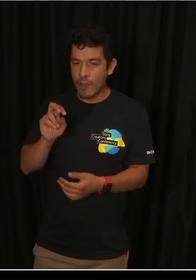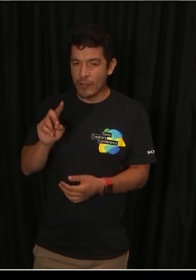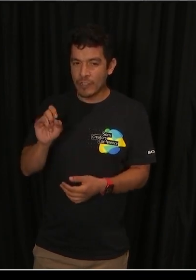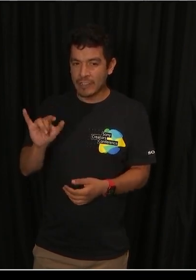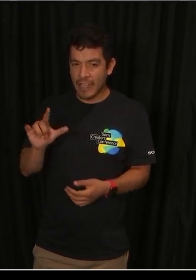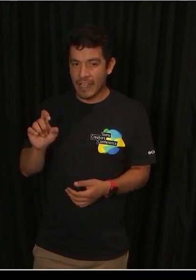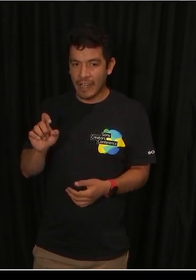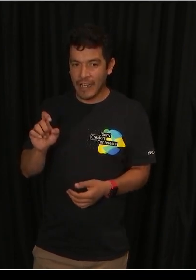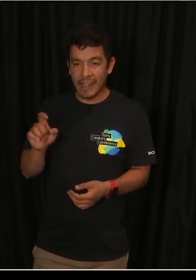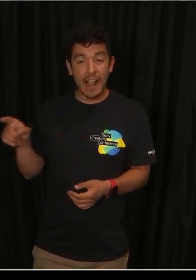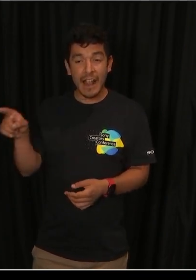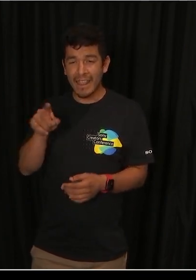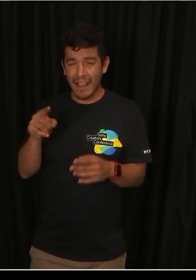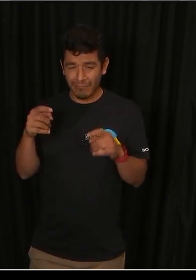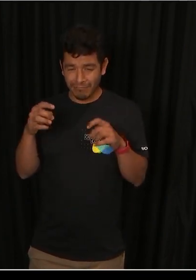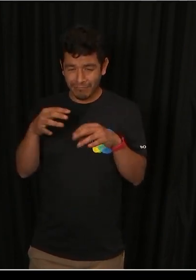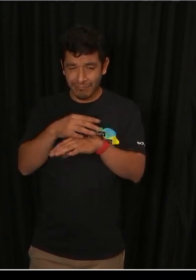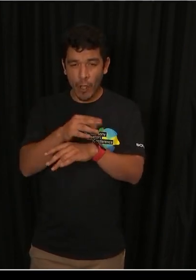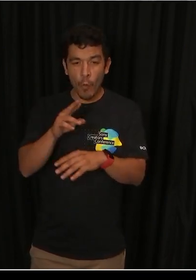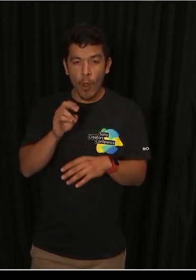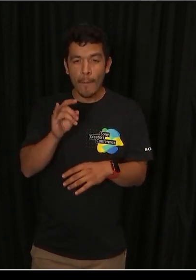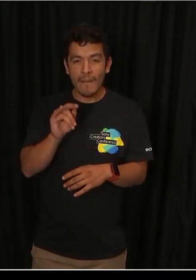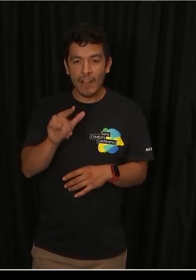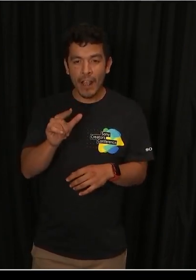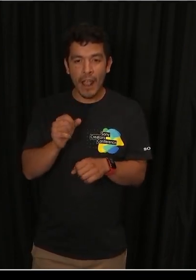These intricate scenes were pivotal in making their performances convincing.